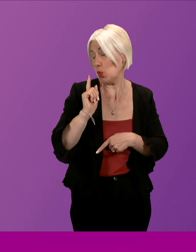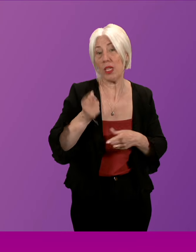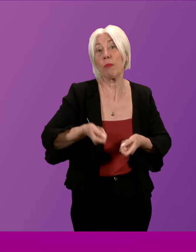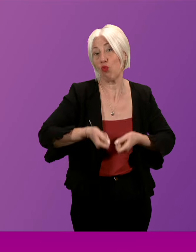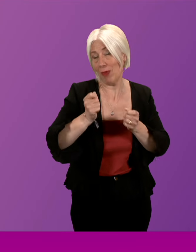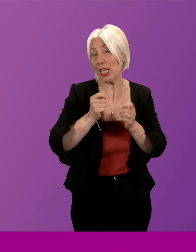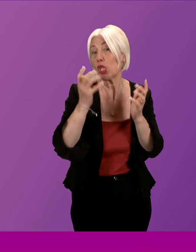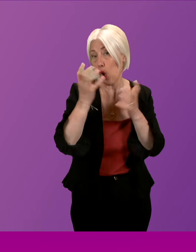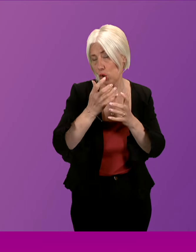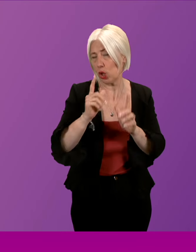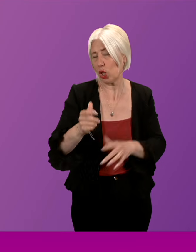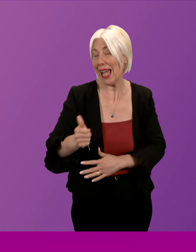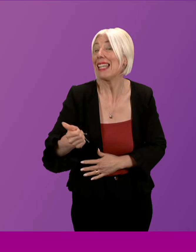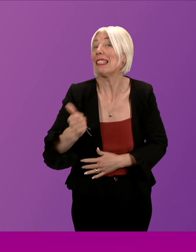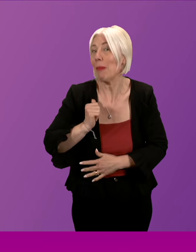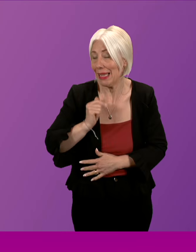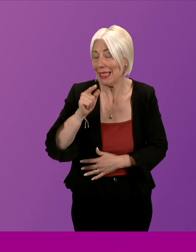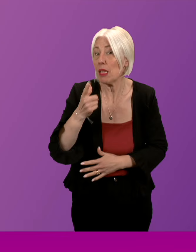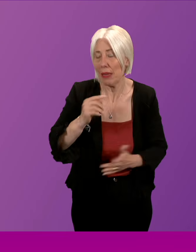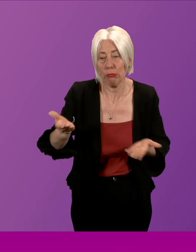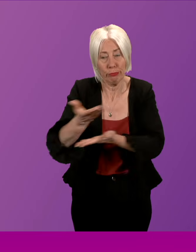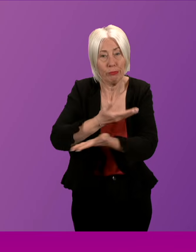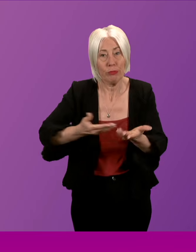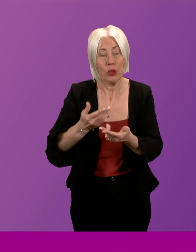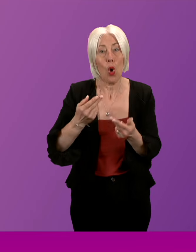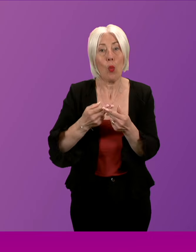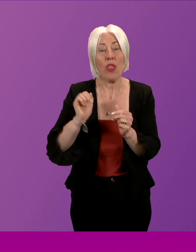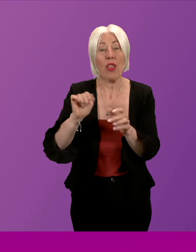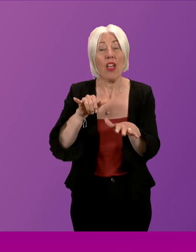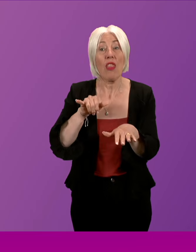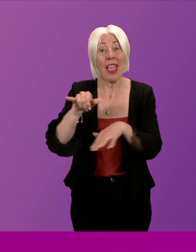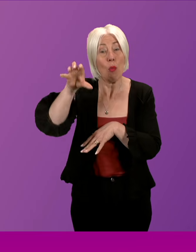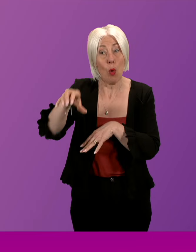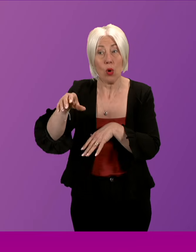that I expected there to be discussions between Highlands and Islands Airports Ltd and Loganair